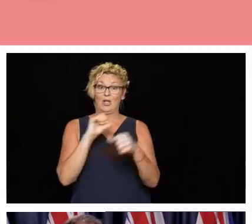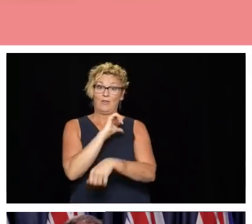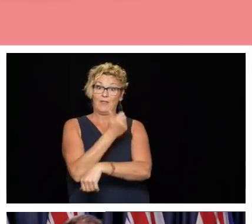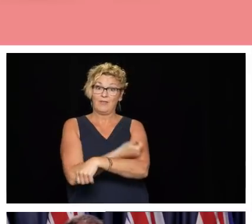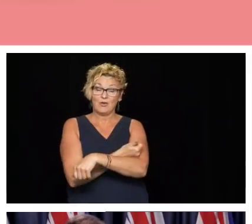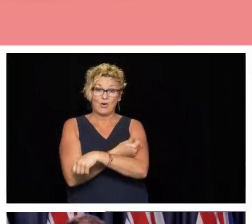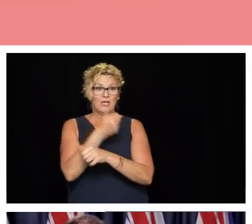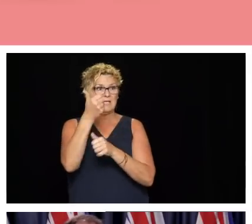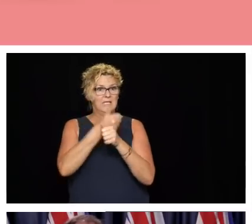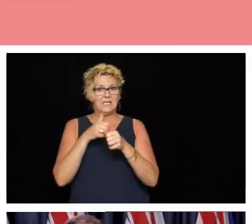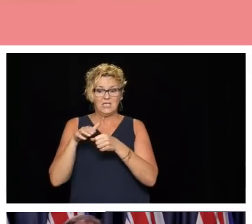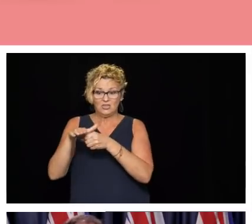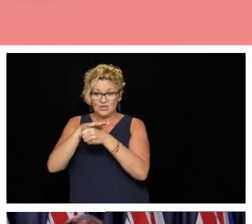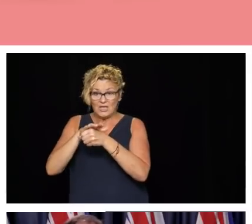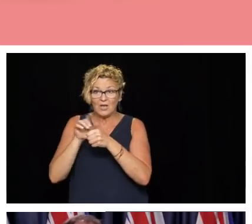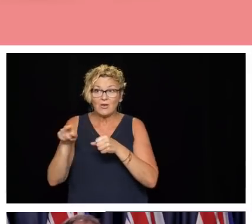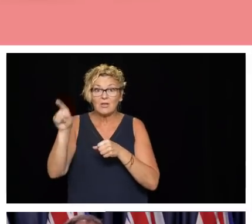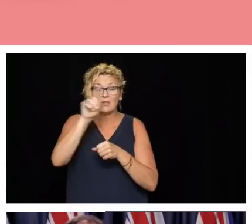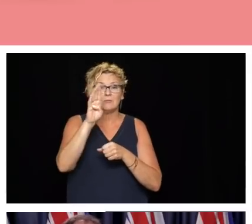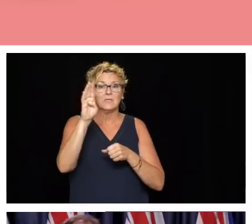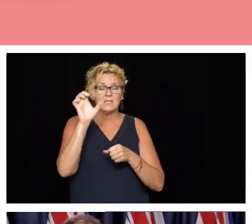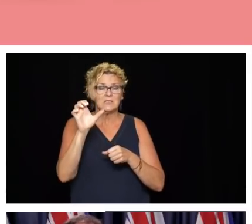Colombia, the work here